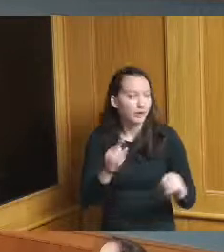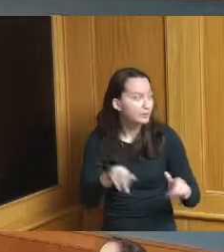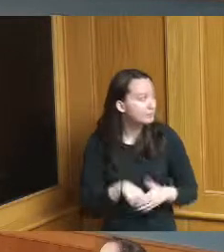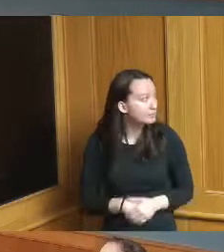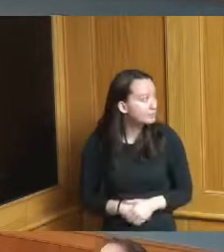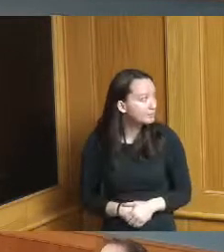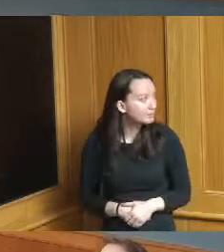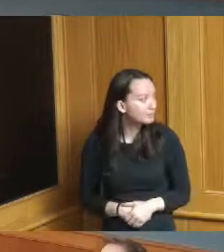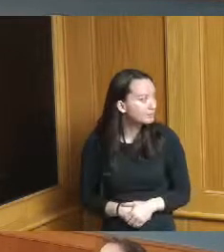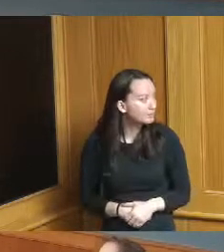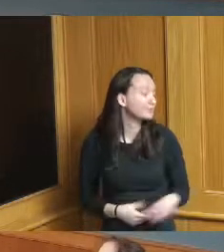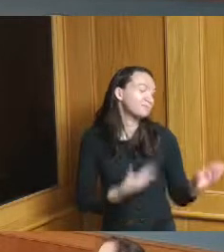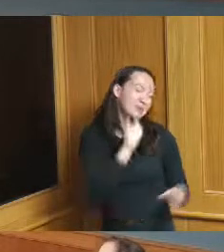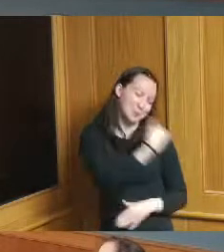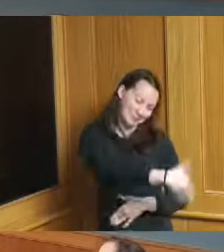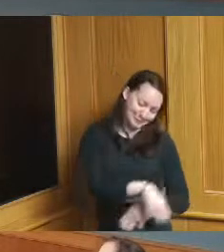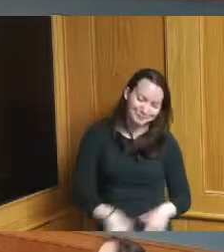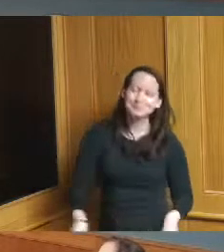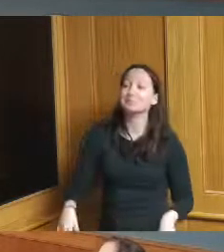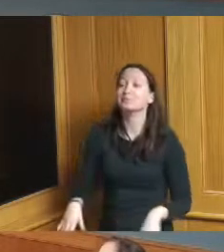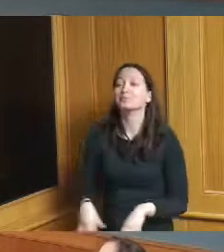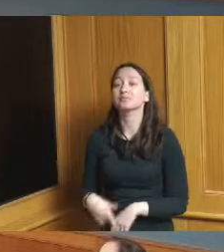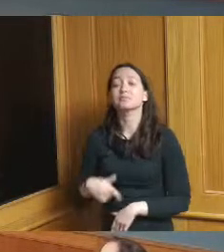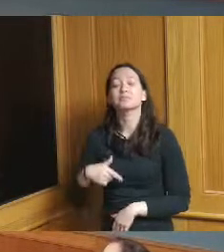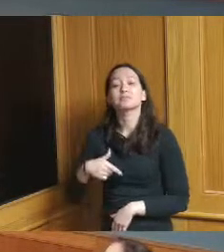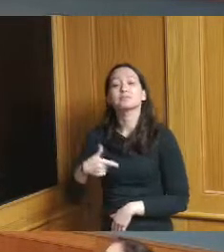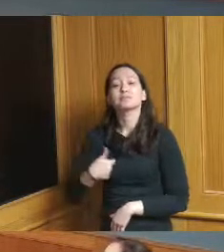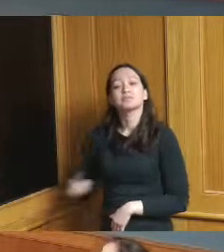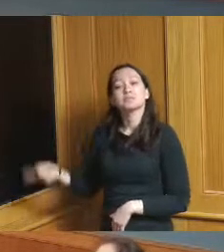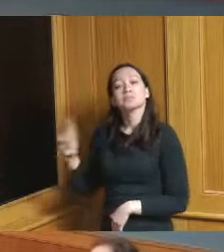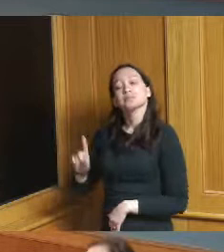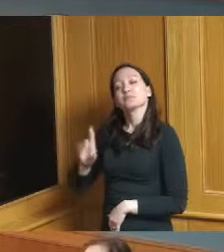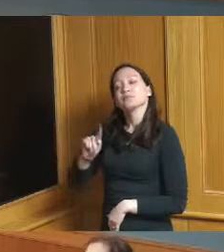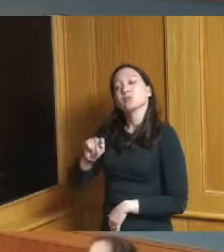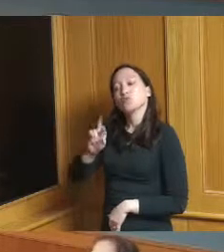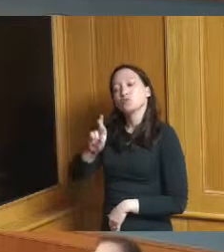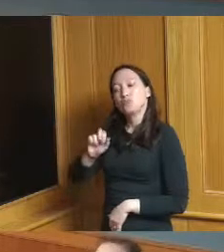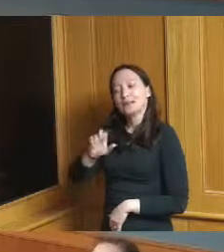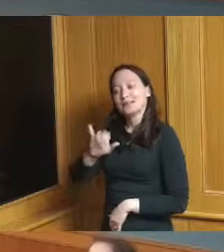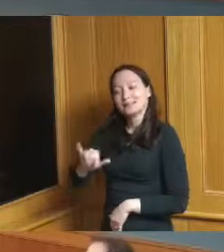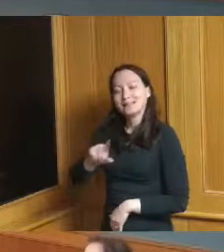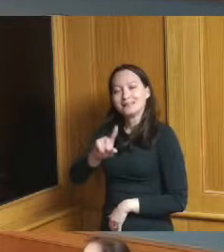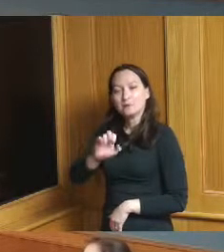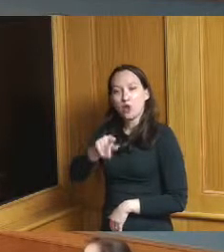thank you so I am joined today by Tracy Sipple who has led the research that you're going to see here